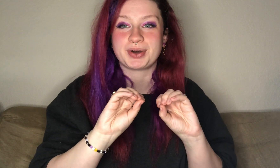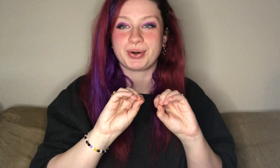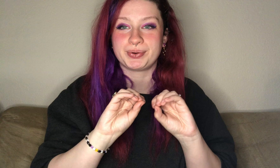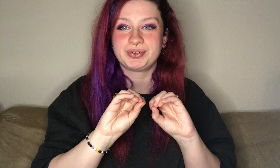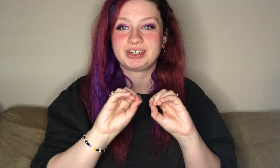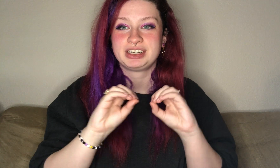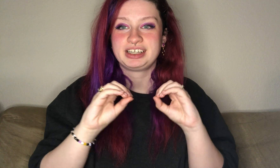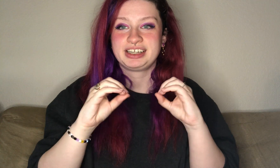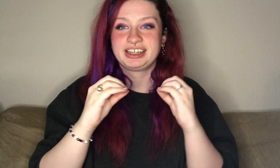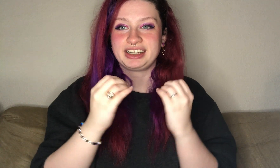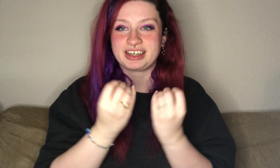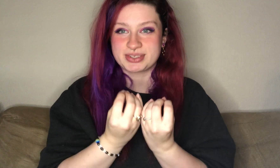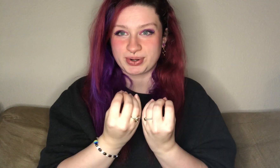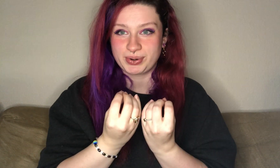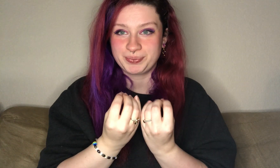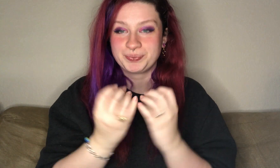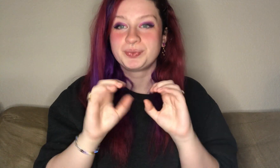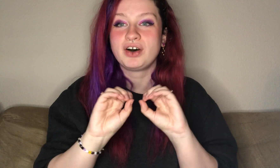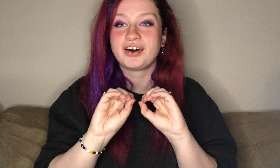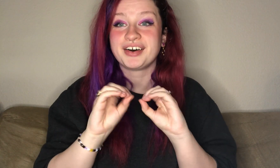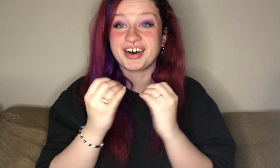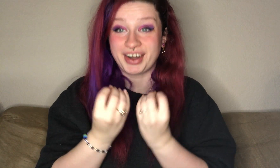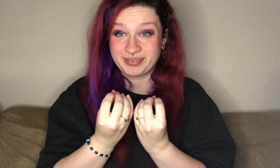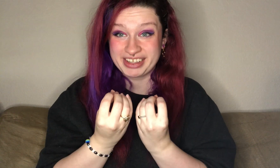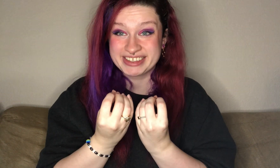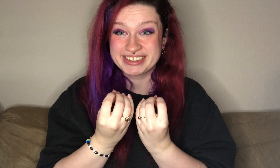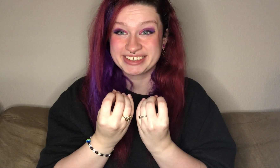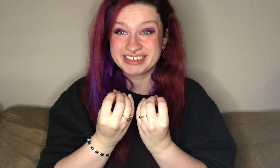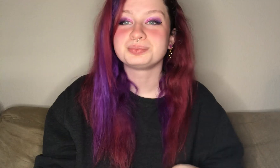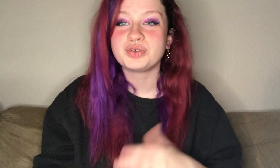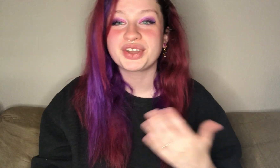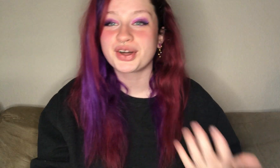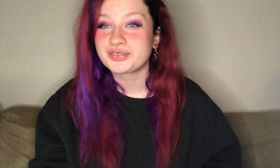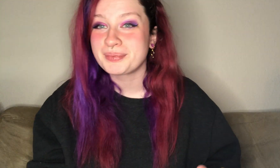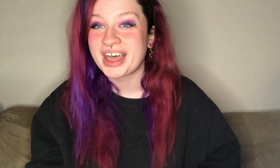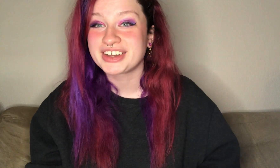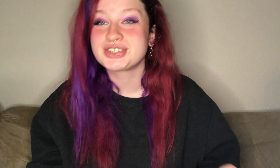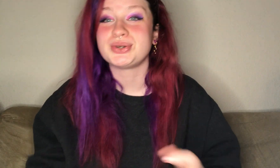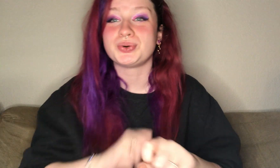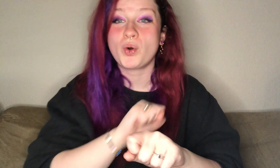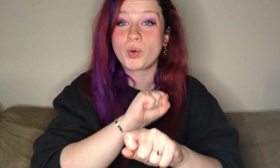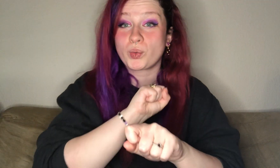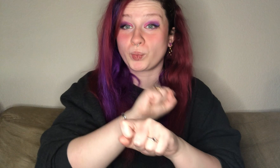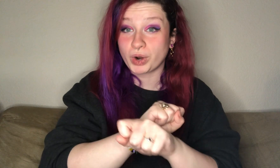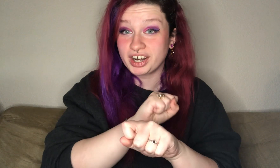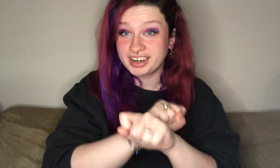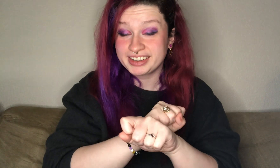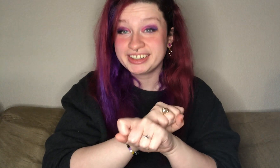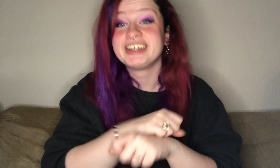o in a circle office moving on from that to work there's